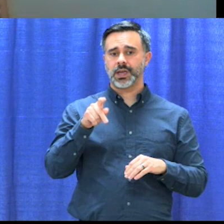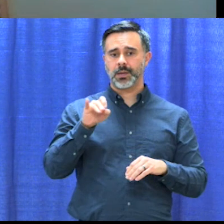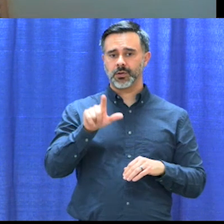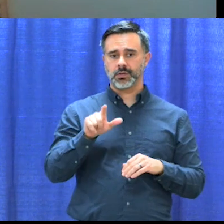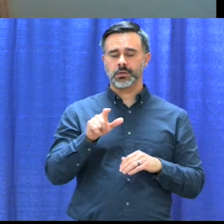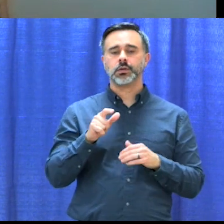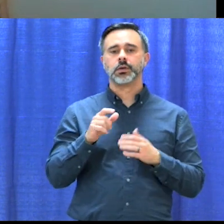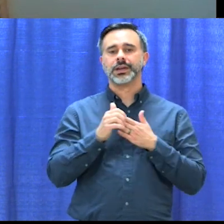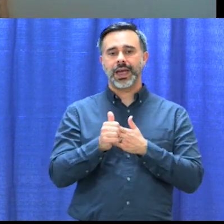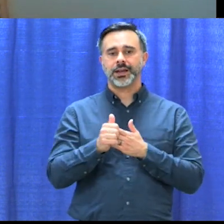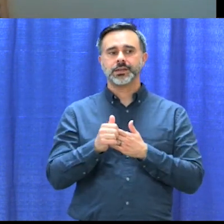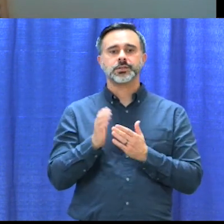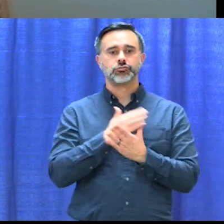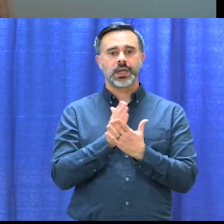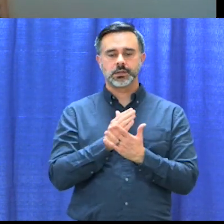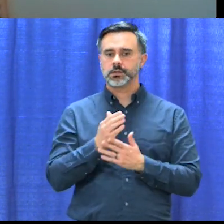half a billion dollars.